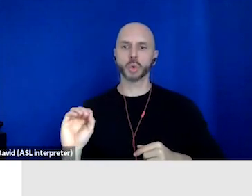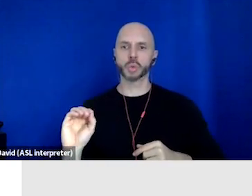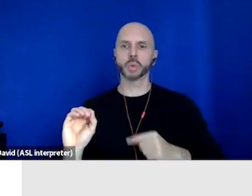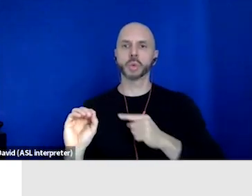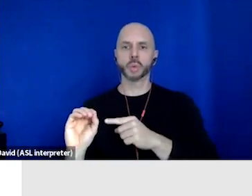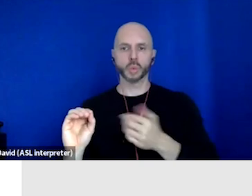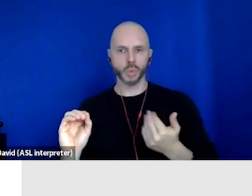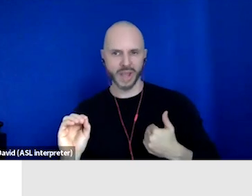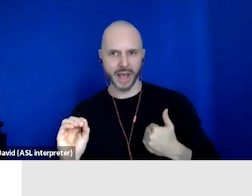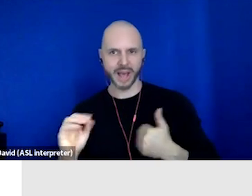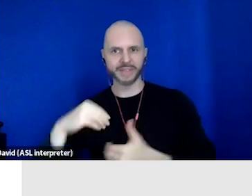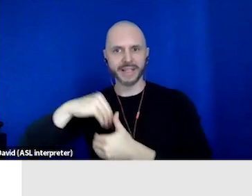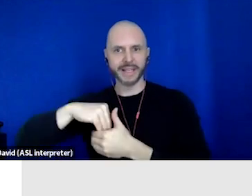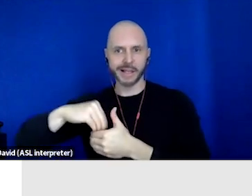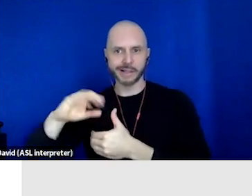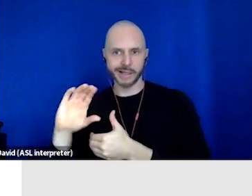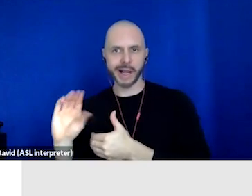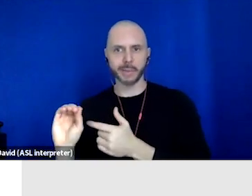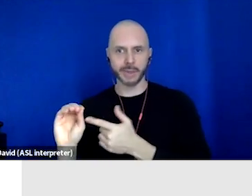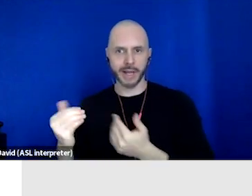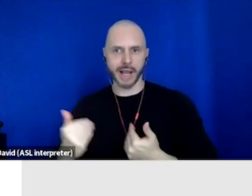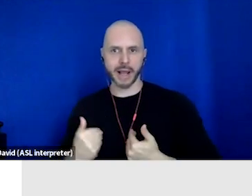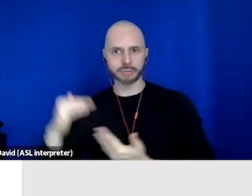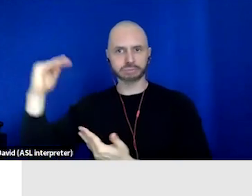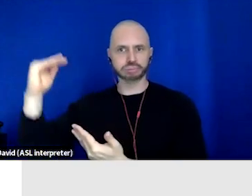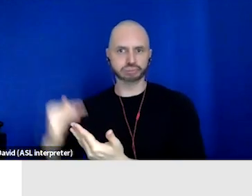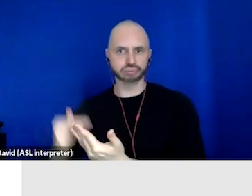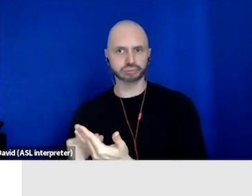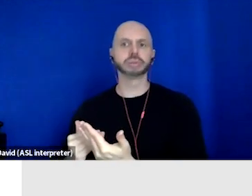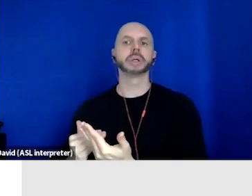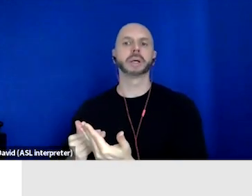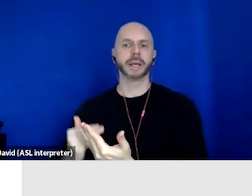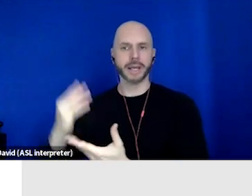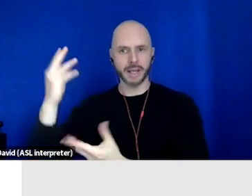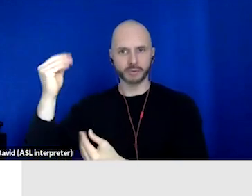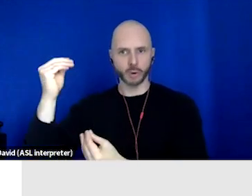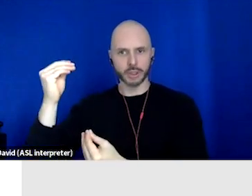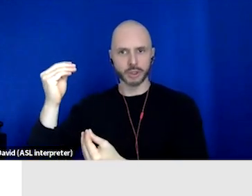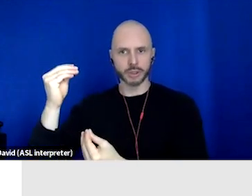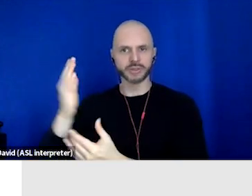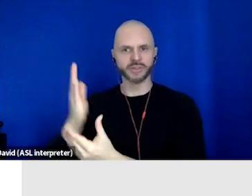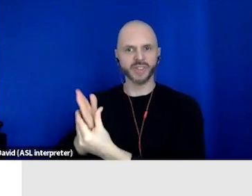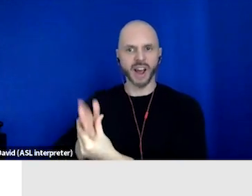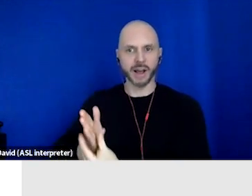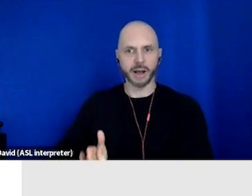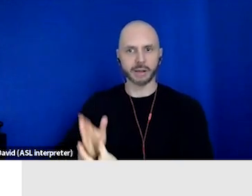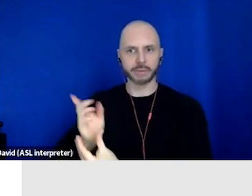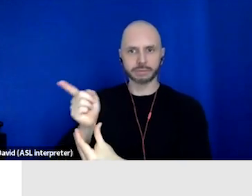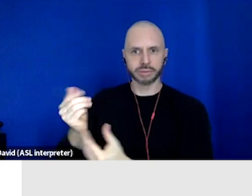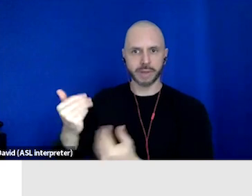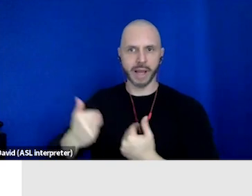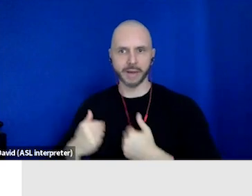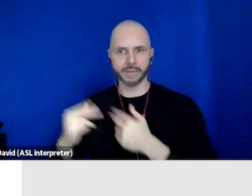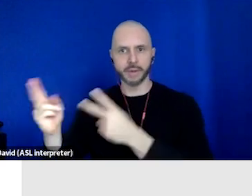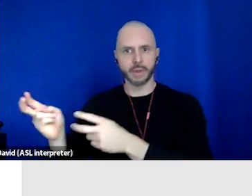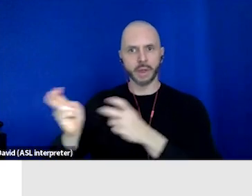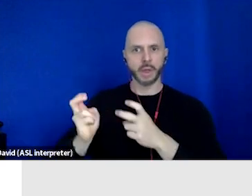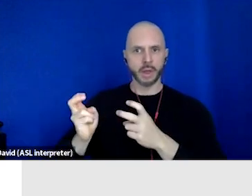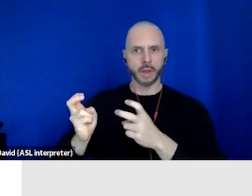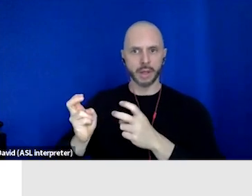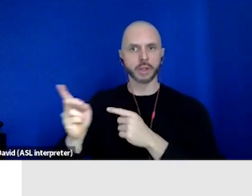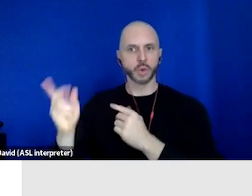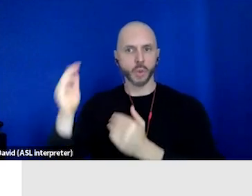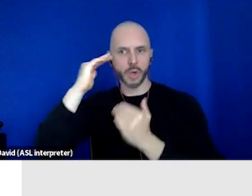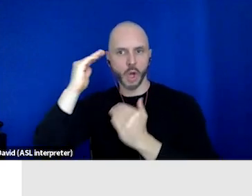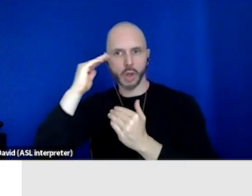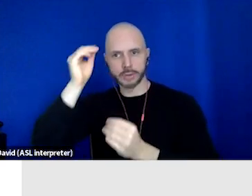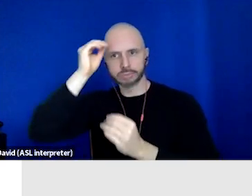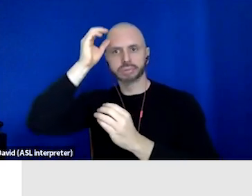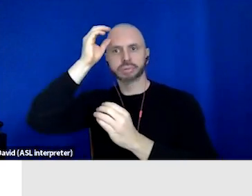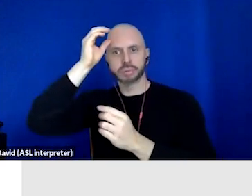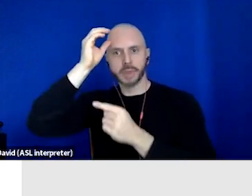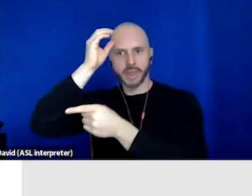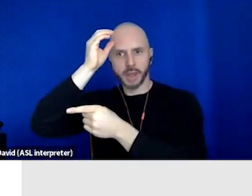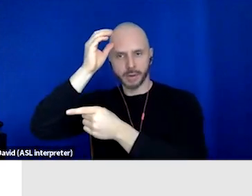want to refer to and base our writing on. So, the knowledge base gives us the ability to